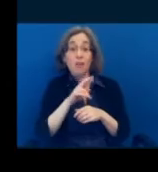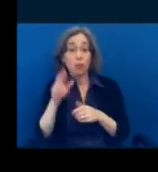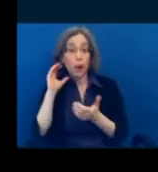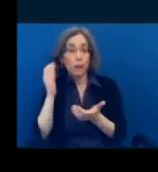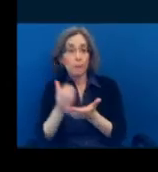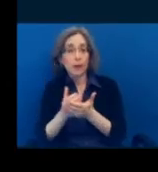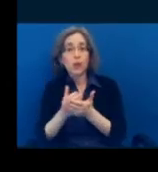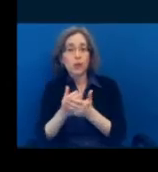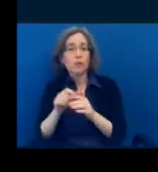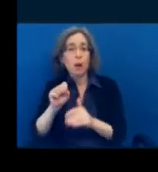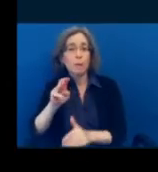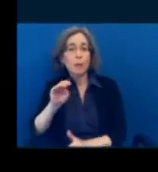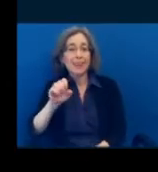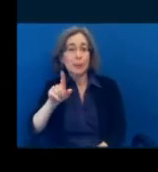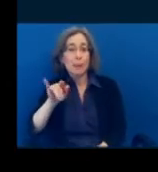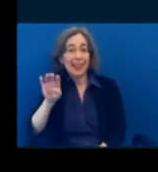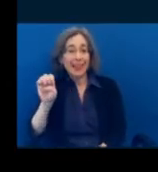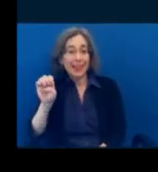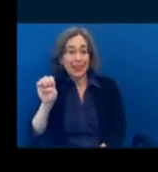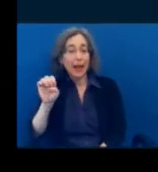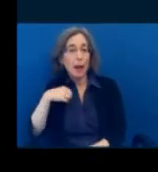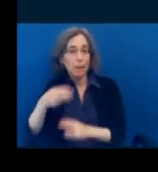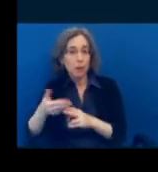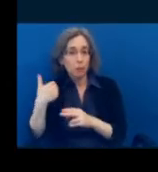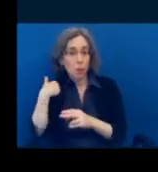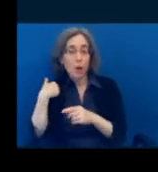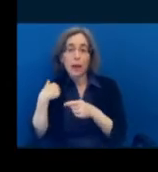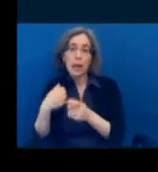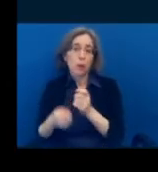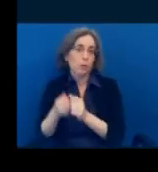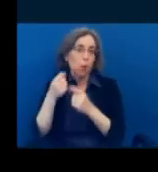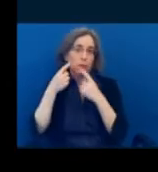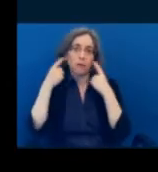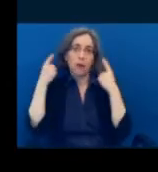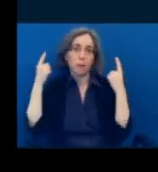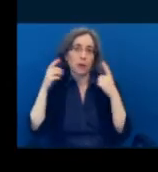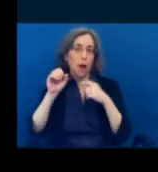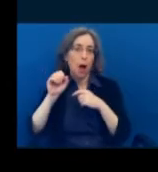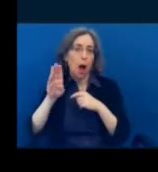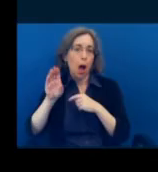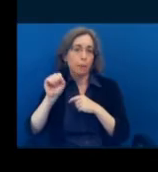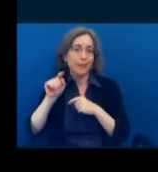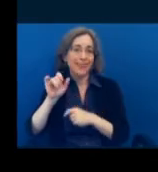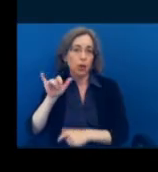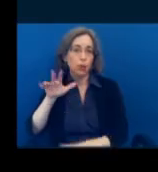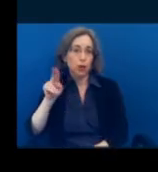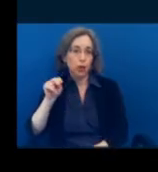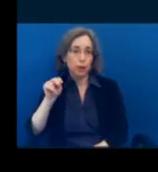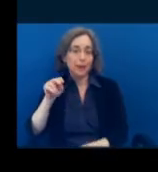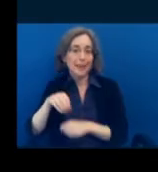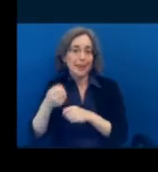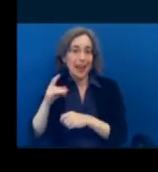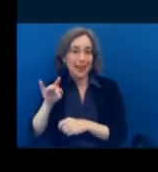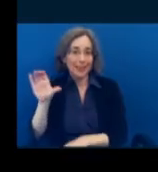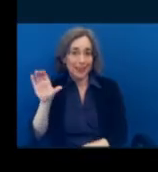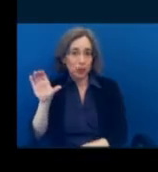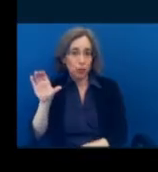I MENTIONED EARLIER, HE WAS SIGNIFICANT OBSTETRICIAN BY THE MITTED 18 G CENTURY AND CONSIDERED A GREAT TEACHER BUT HE WAS NOT ENTIRELY LIKED BY THE